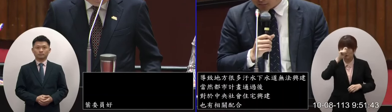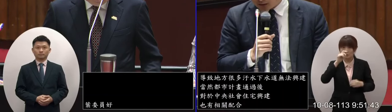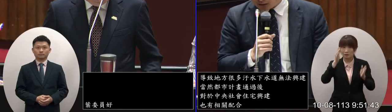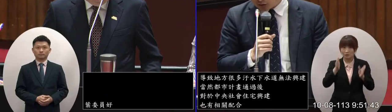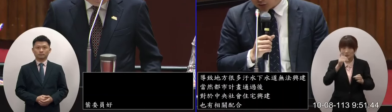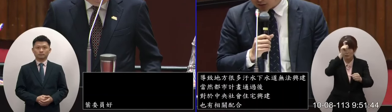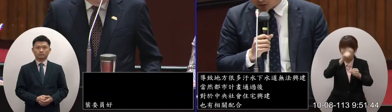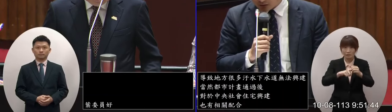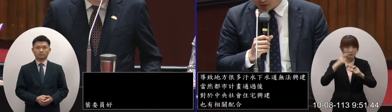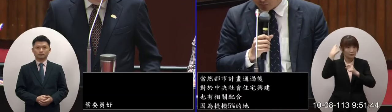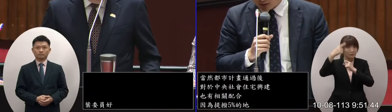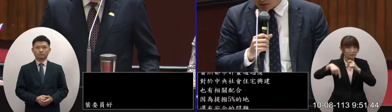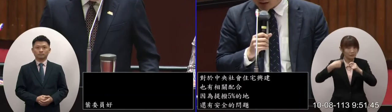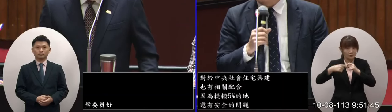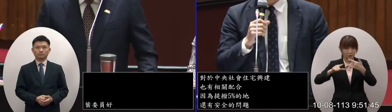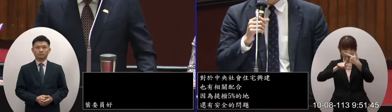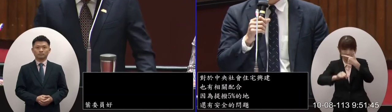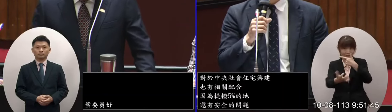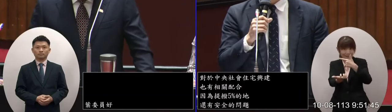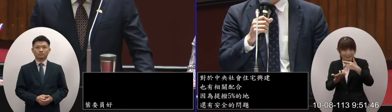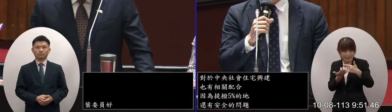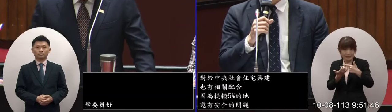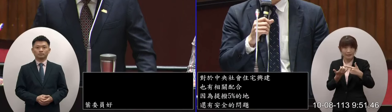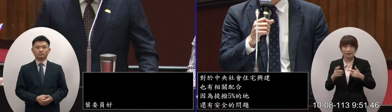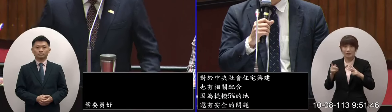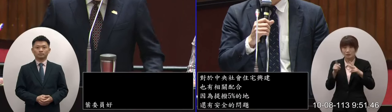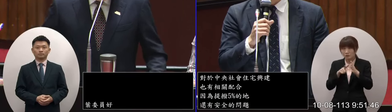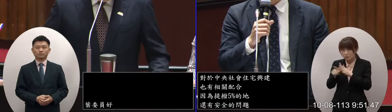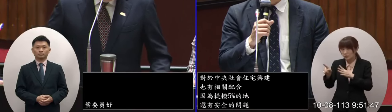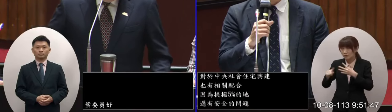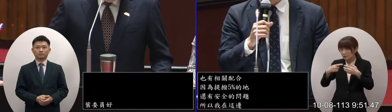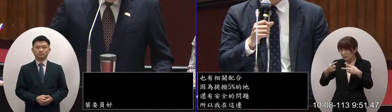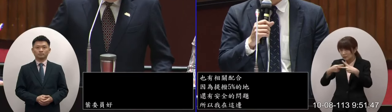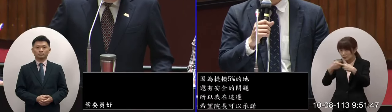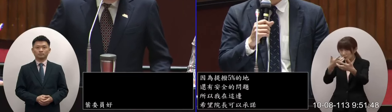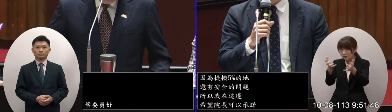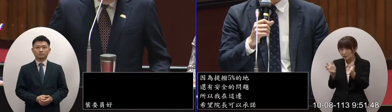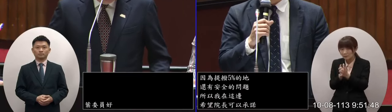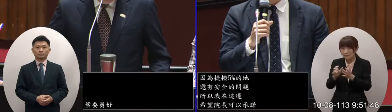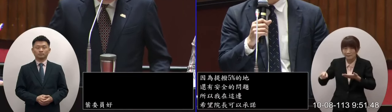by the middle of next year so that the task force can be sent to the conference